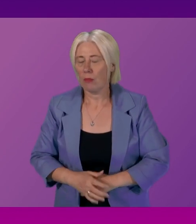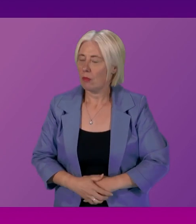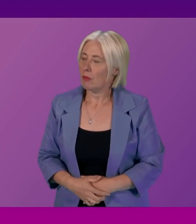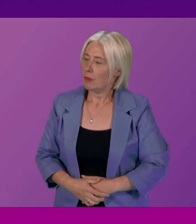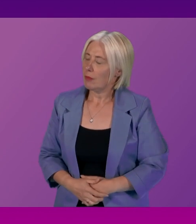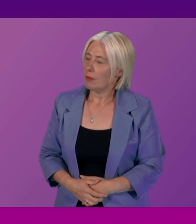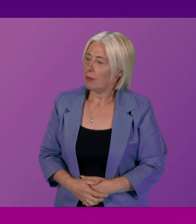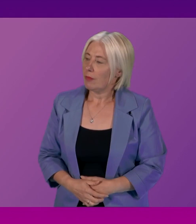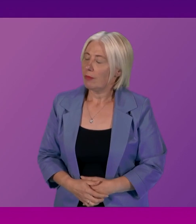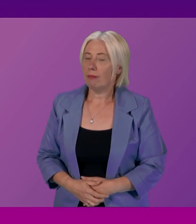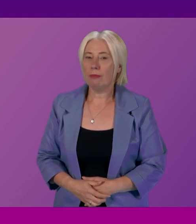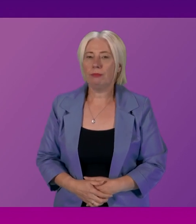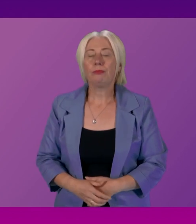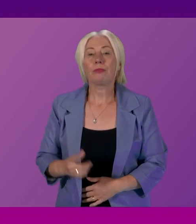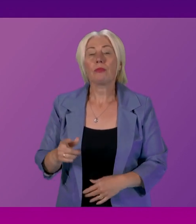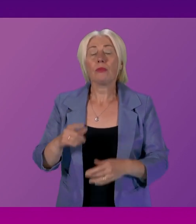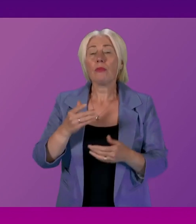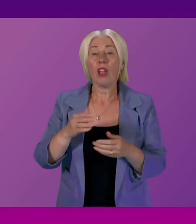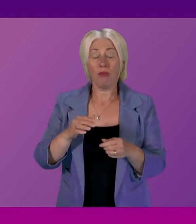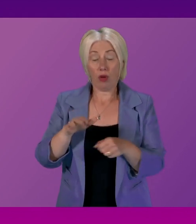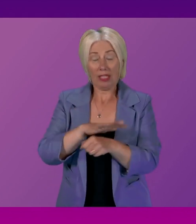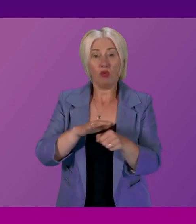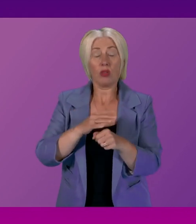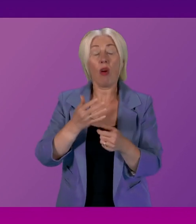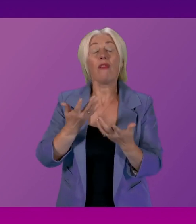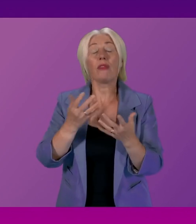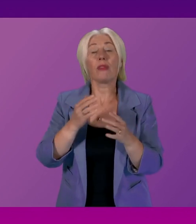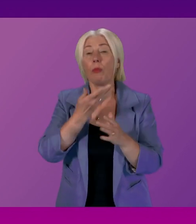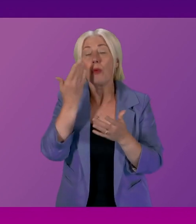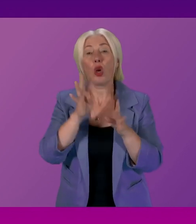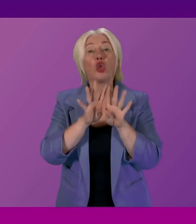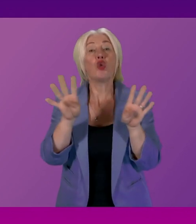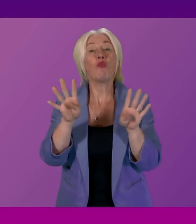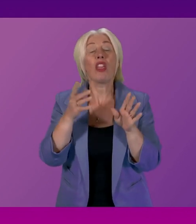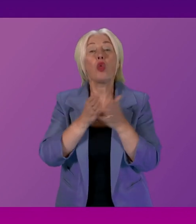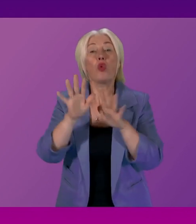The case for juryless trials in rape cases often cites the work undertaken by Professor